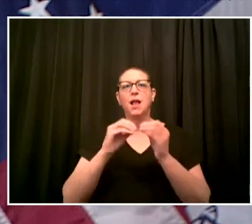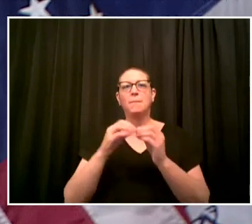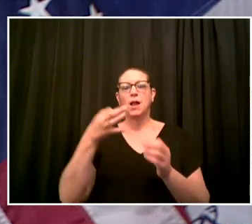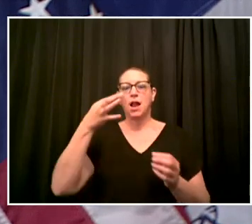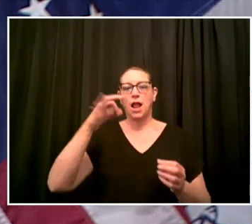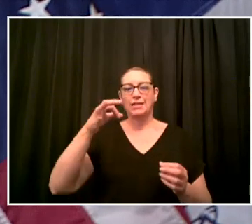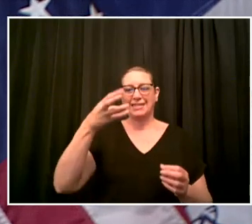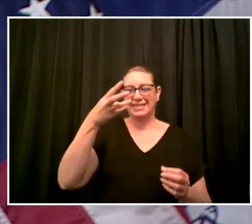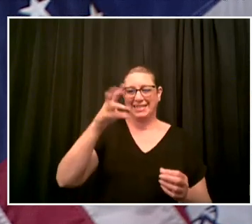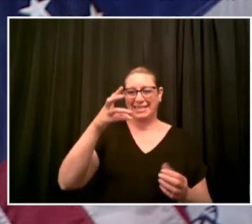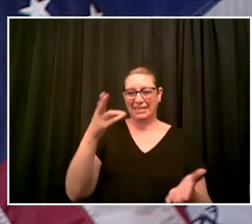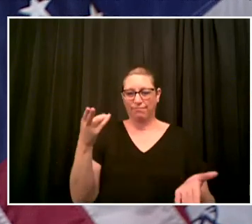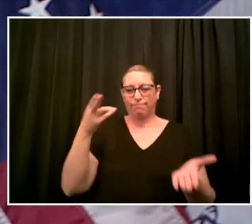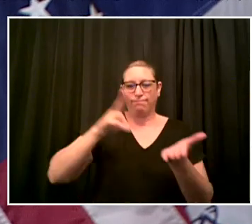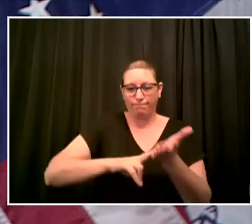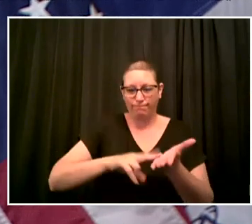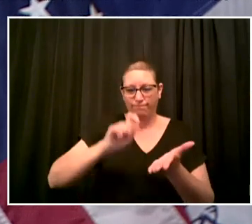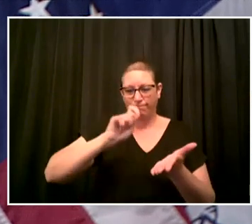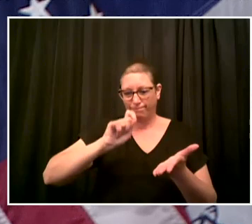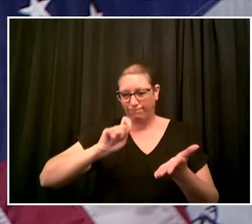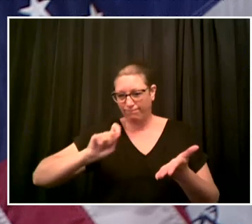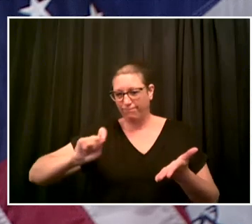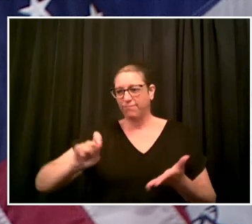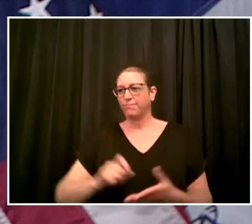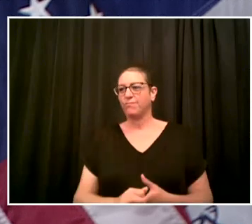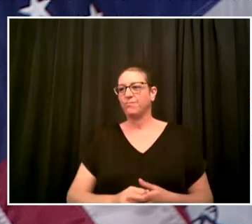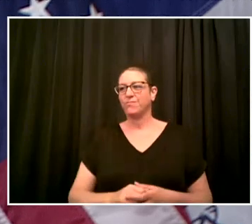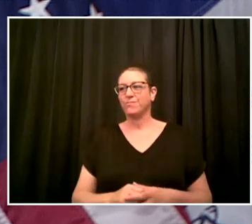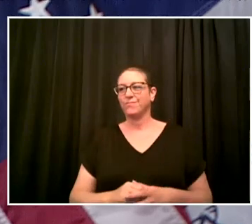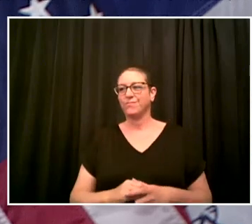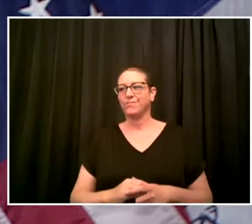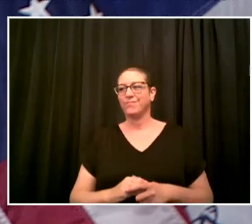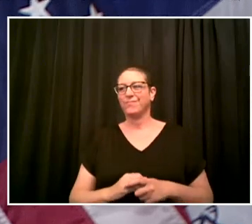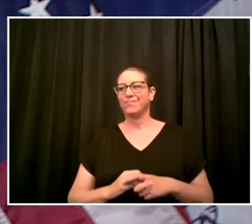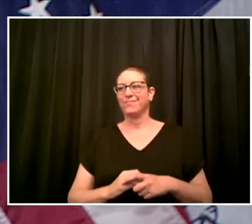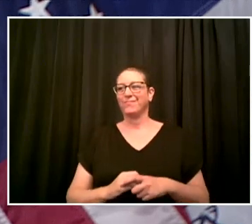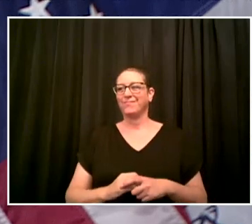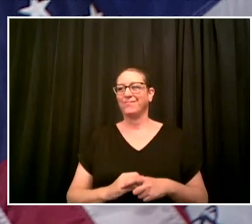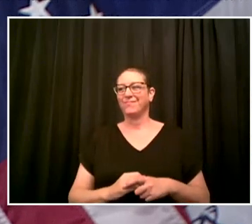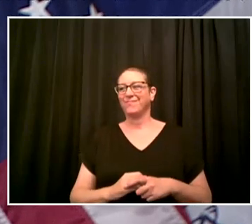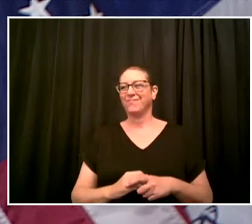COUNCIL MEMBER